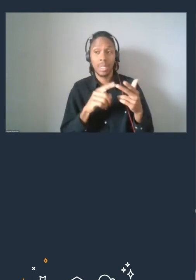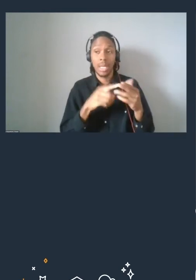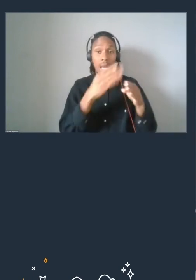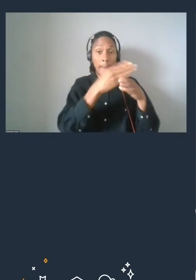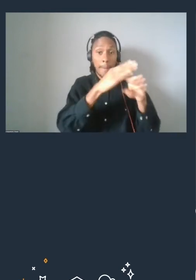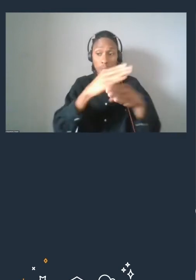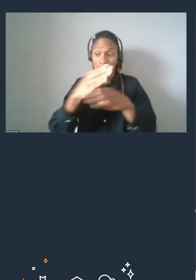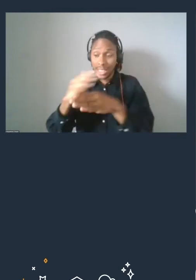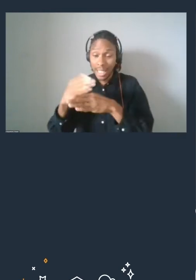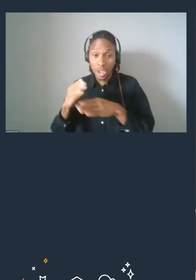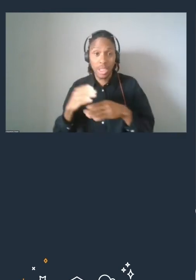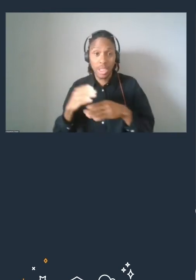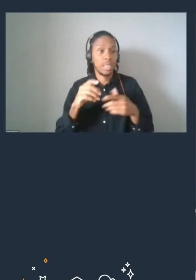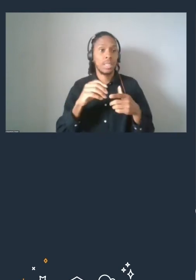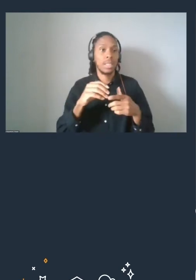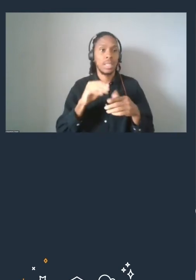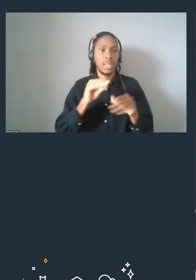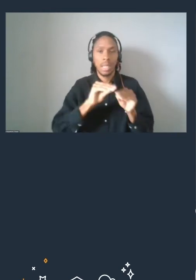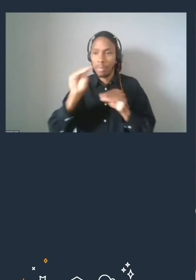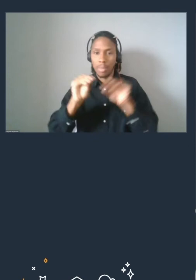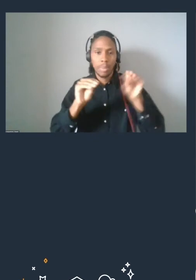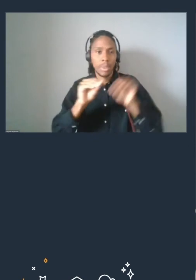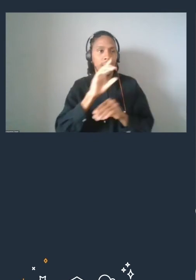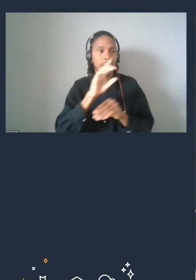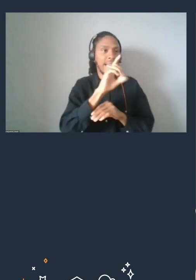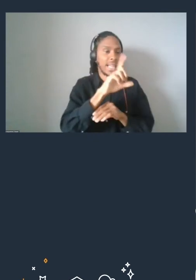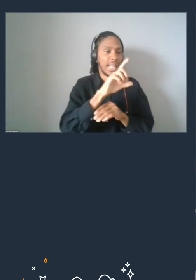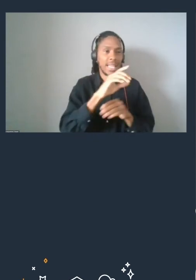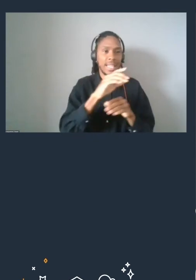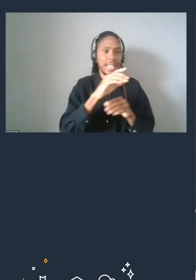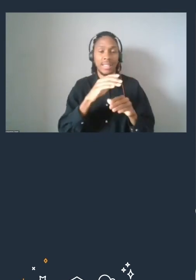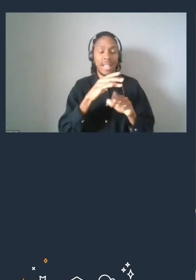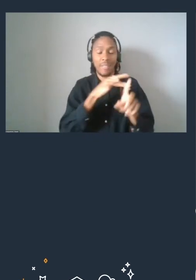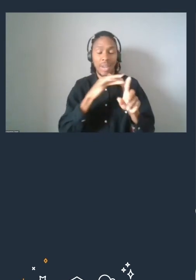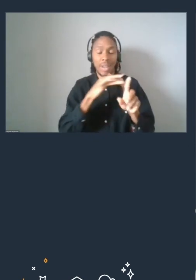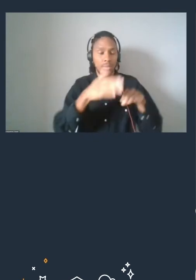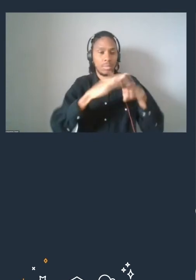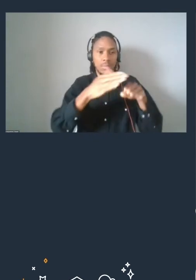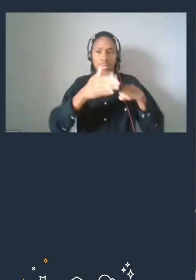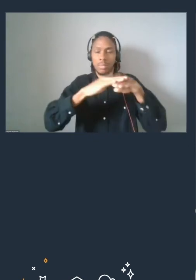go into your daily environment are also increasing. So it just become really, really complex